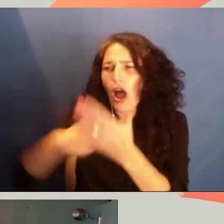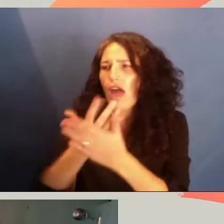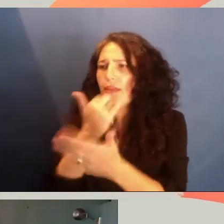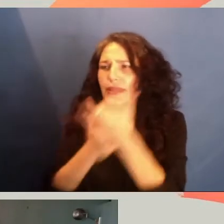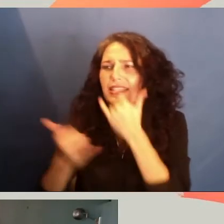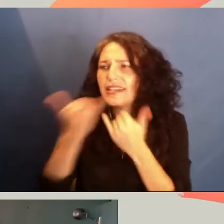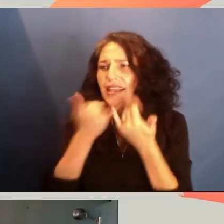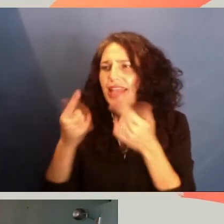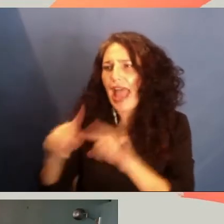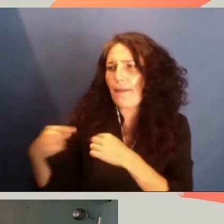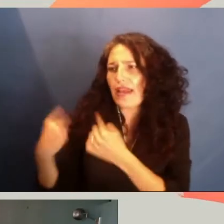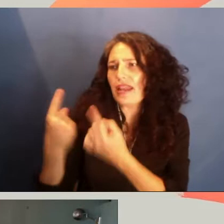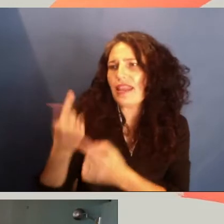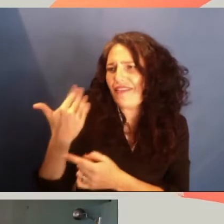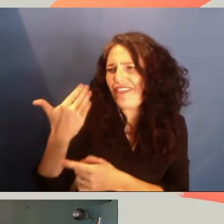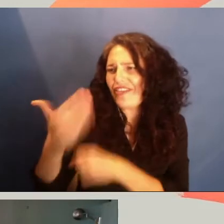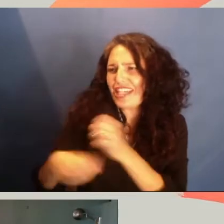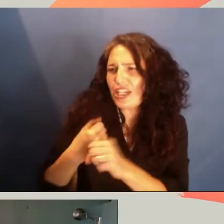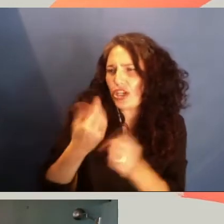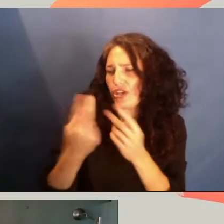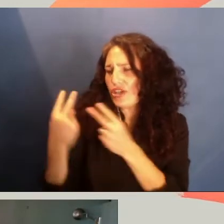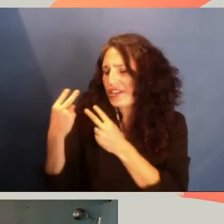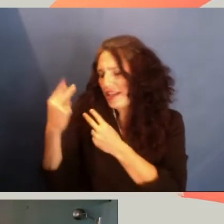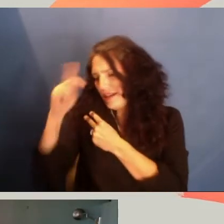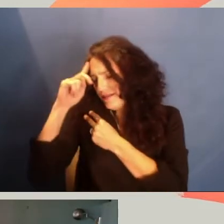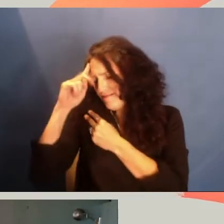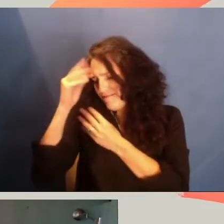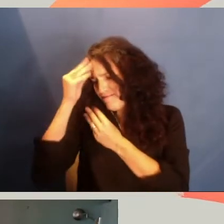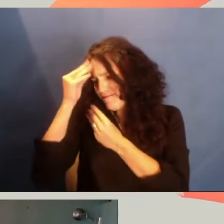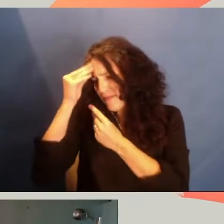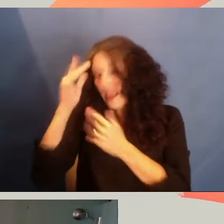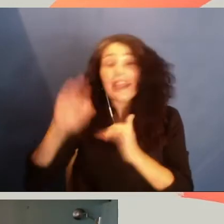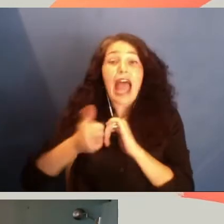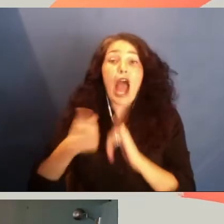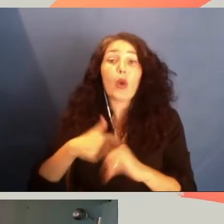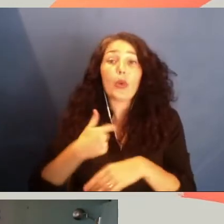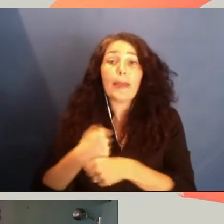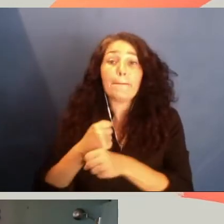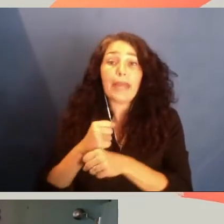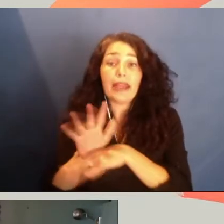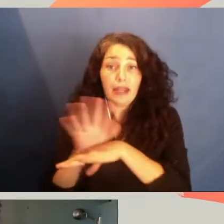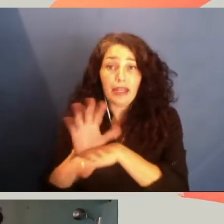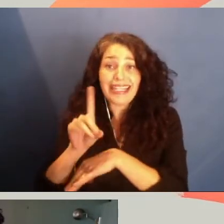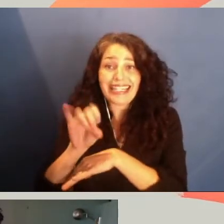And I know the way that we made "Disclosure", our production model, having trans people on all sides